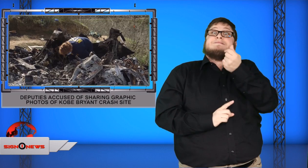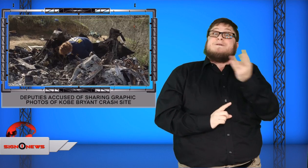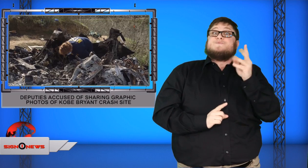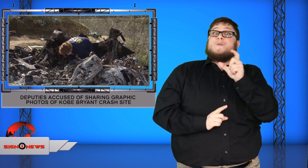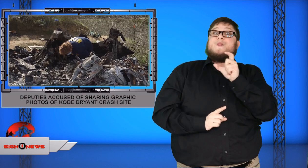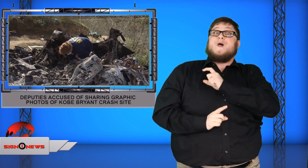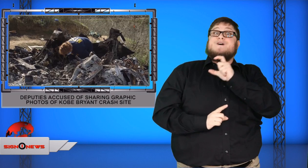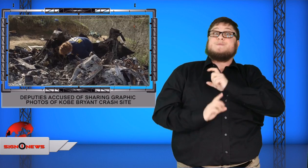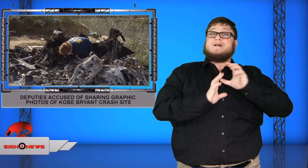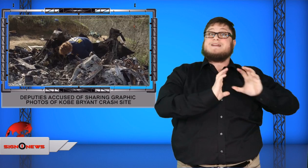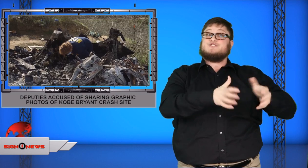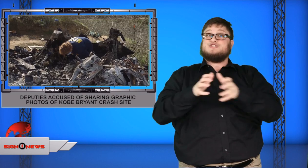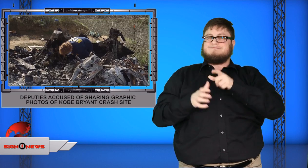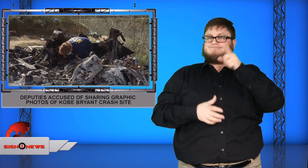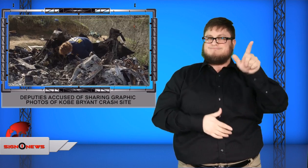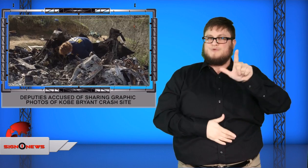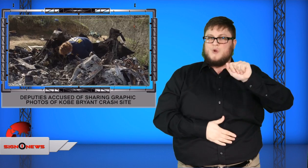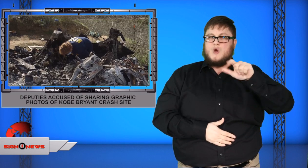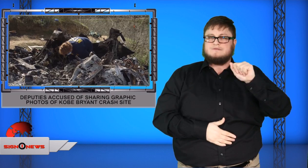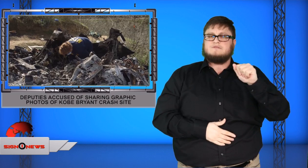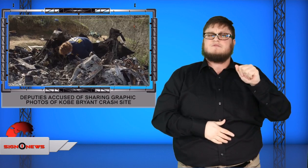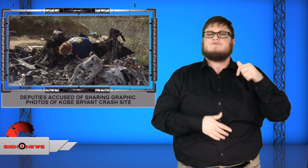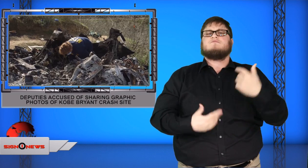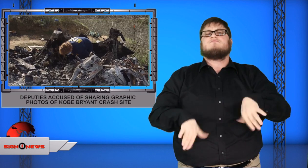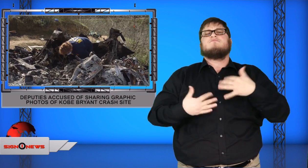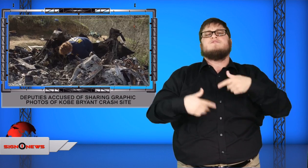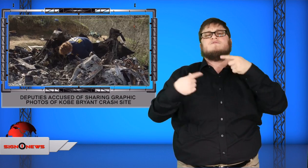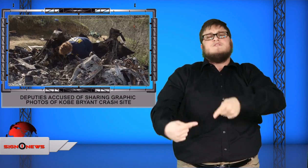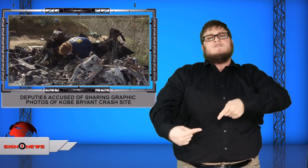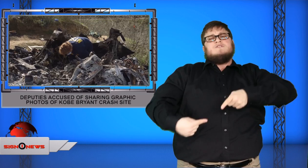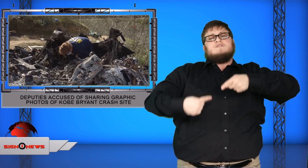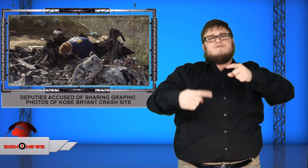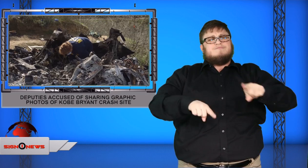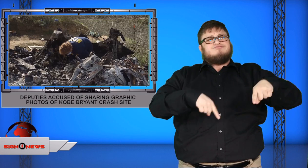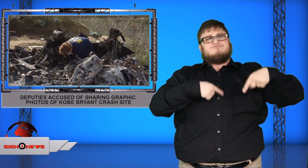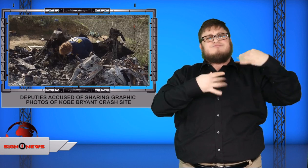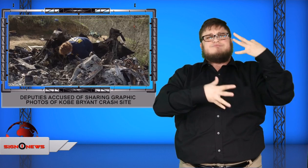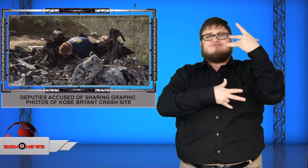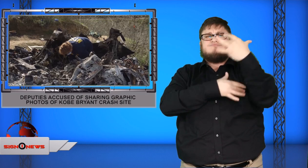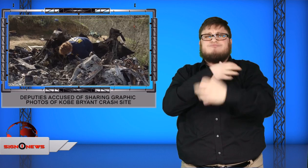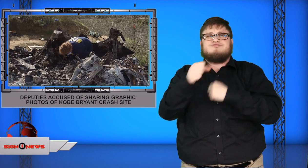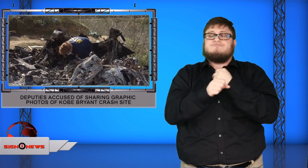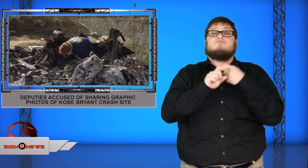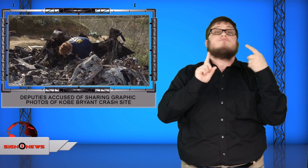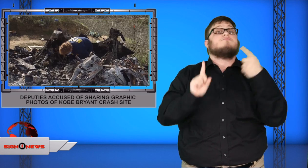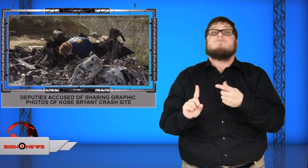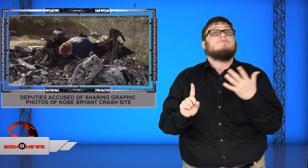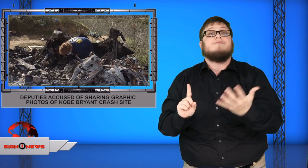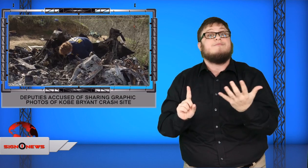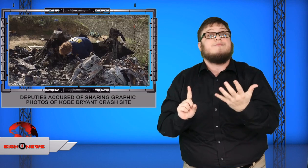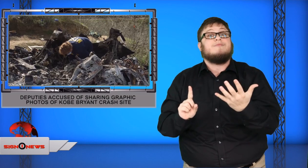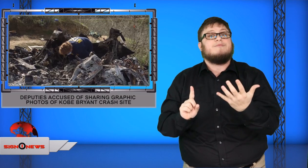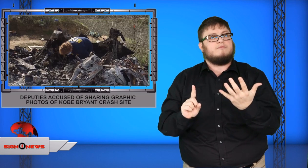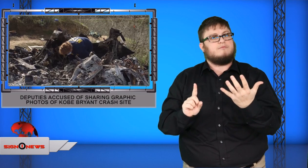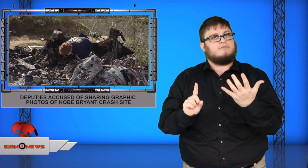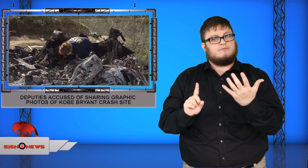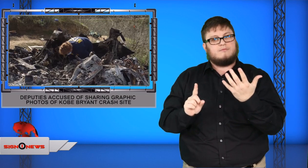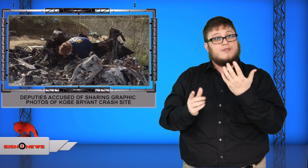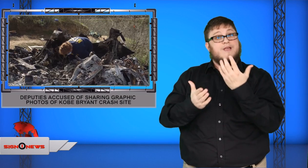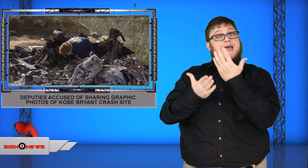And several law enforcement agencies in Los Angeles have struggled over the years with